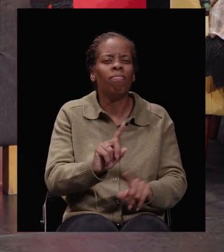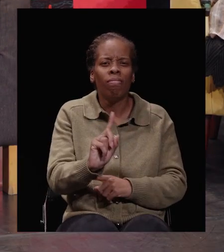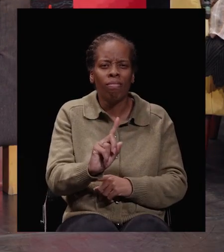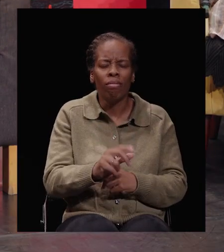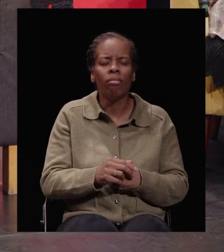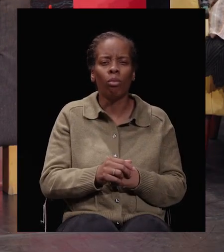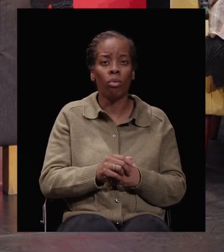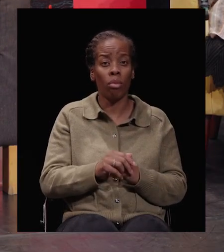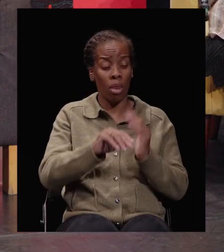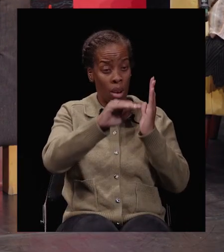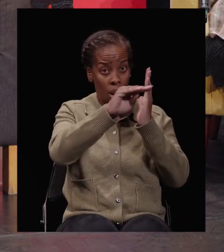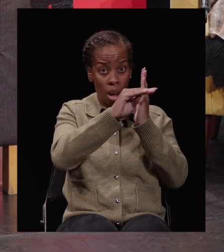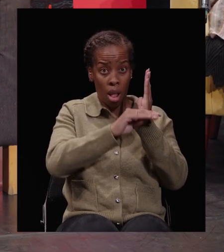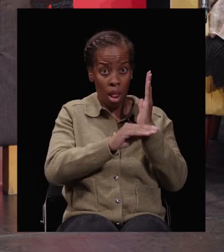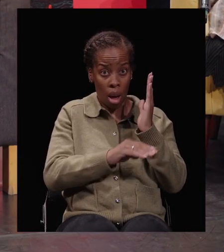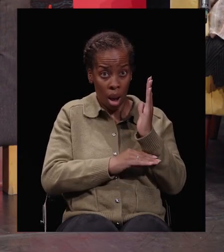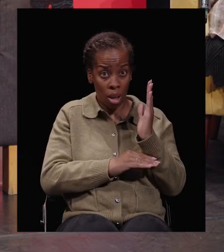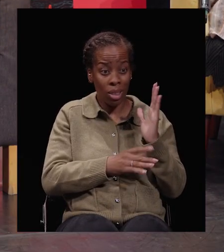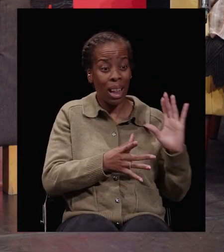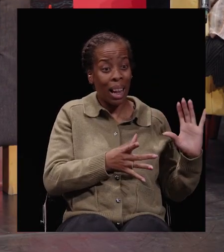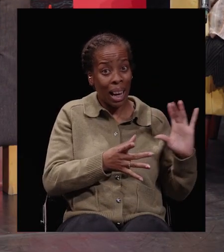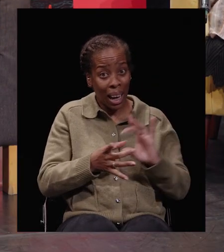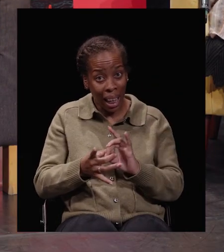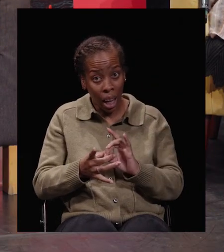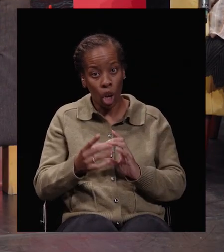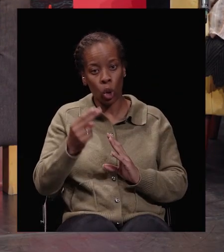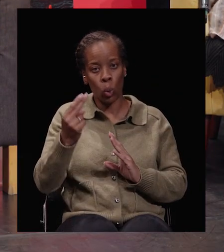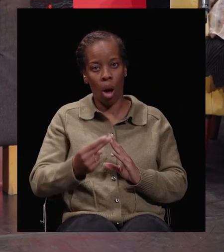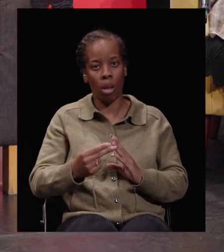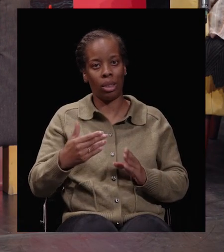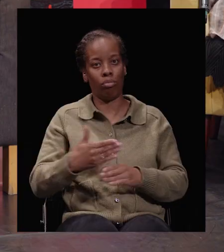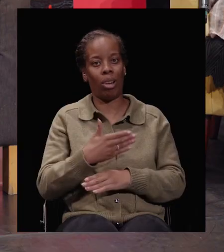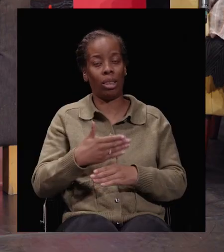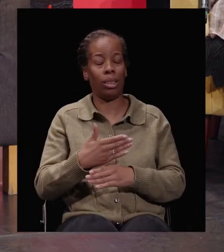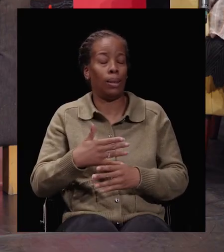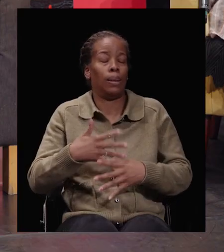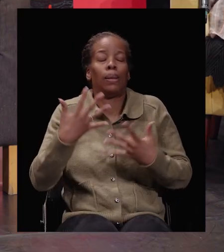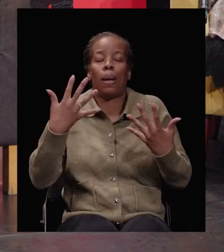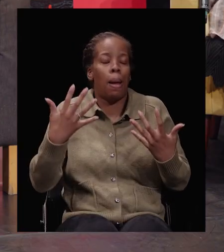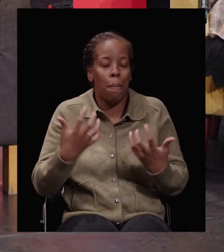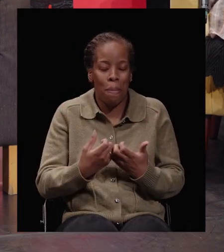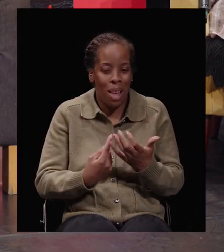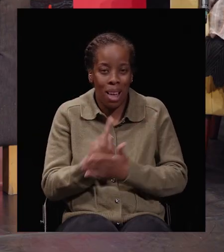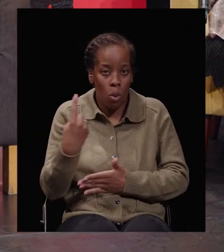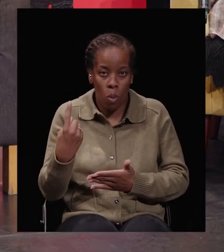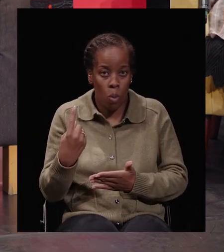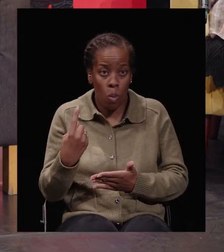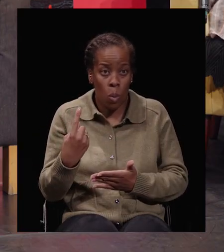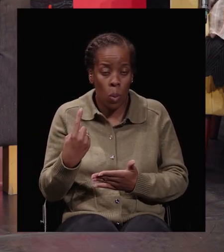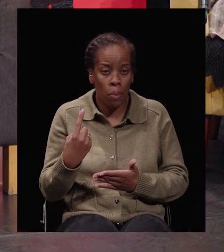class is always attached to artistic practise in some way, shape or form. And perhaps it's just some notions of expressions